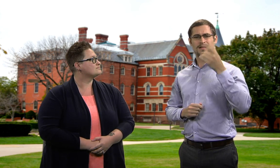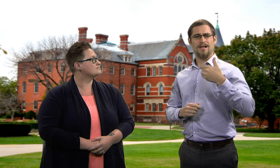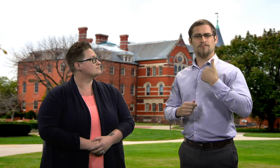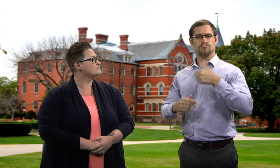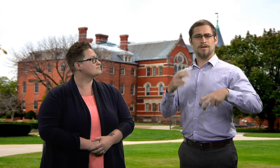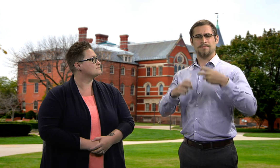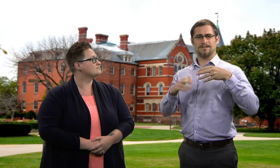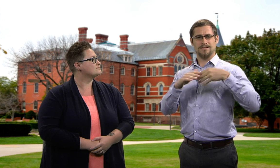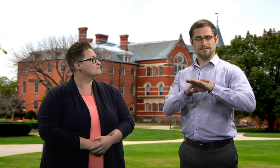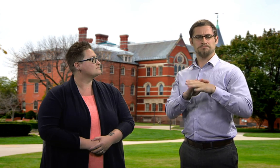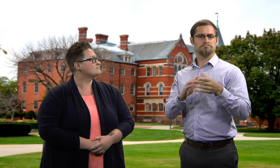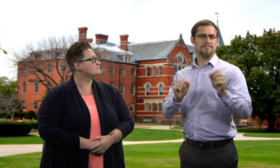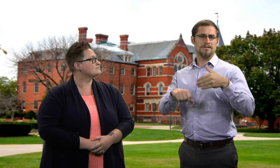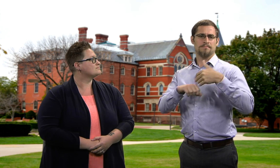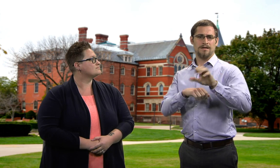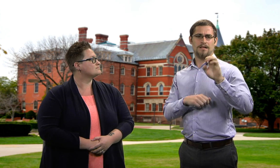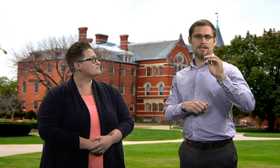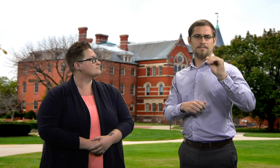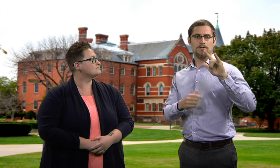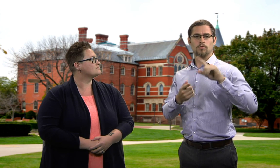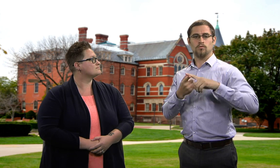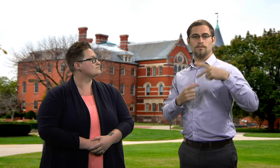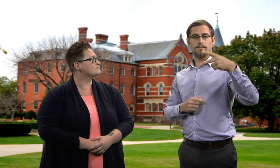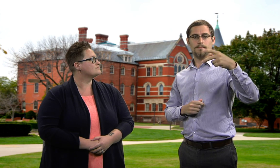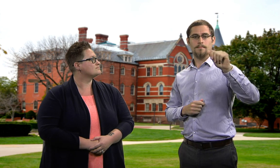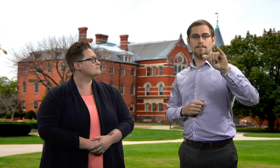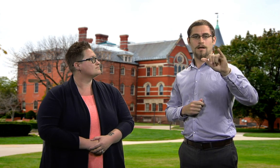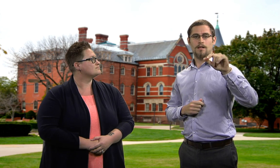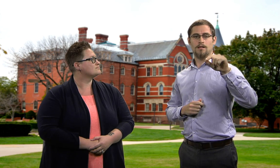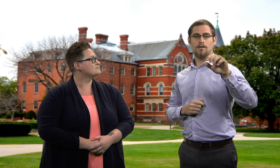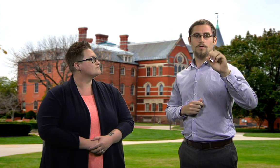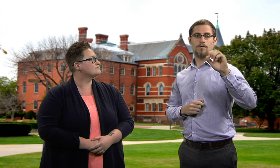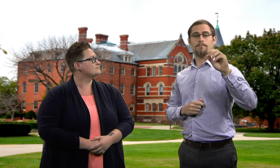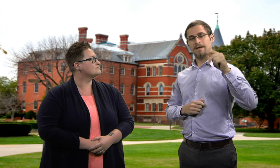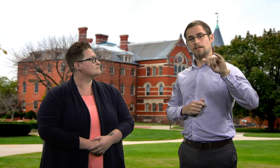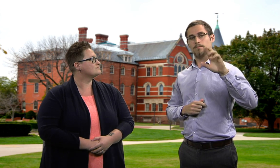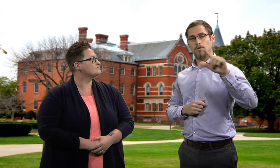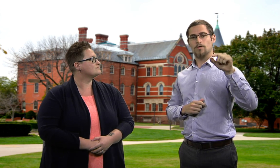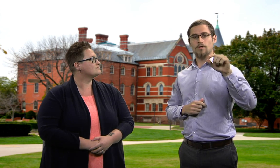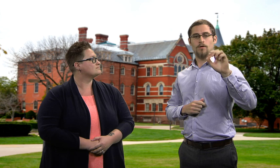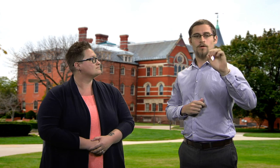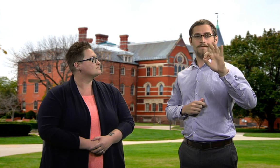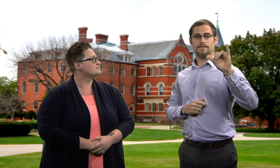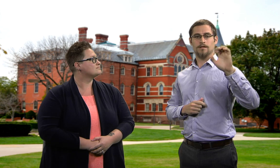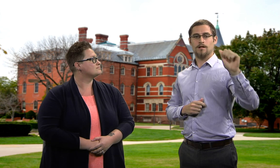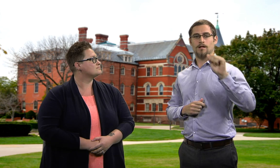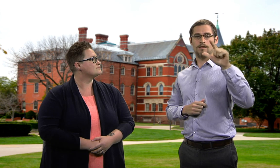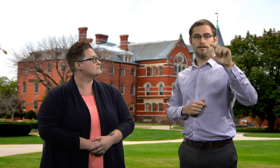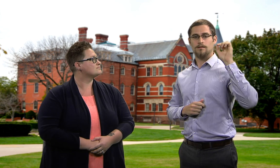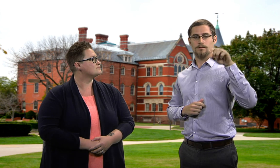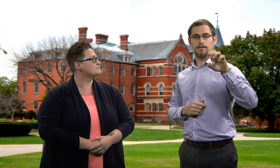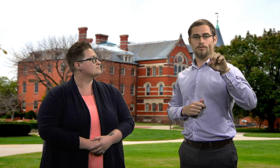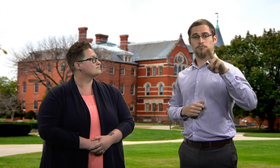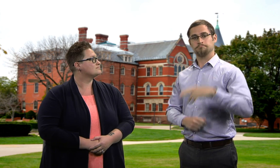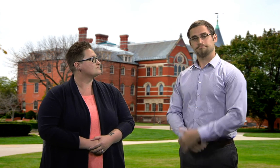If you have problems accessing your account, please send an email to payroll.office@gallaudet.edu.